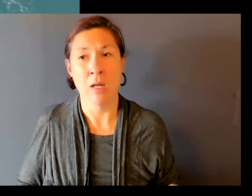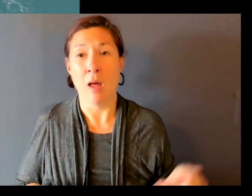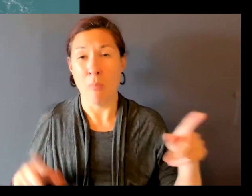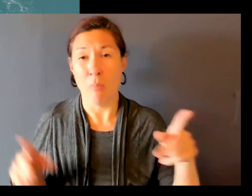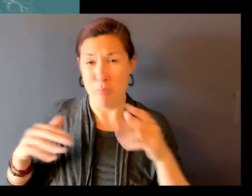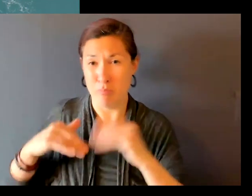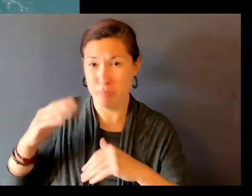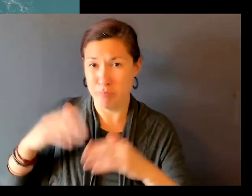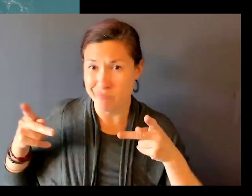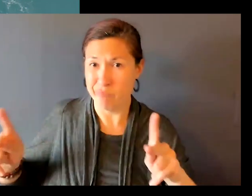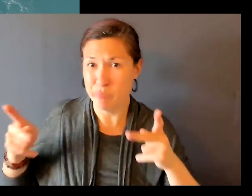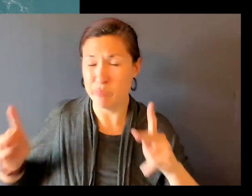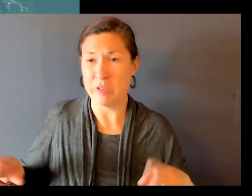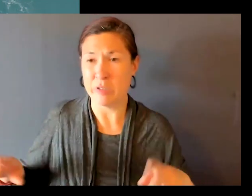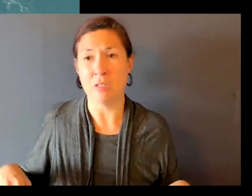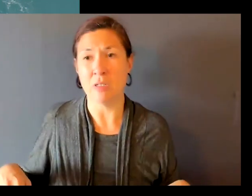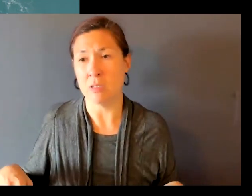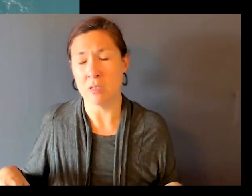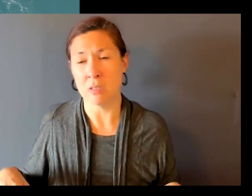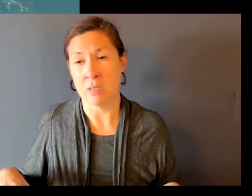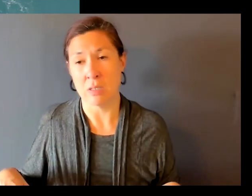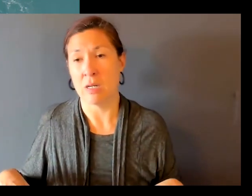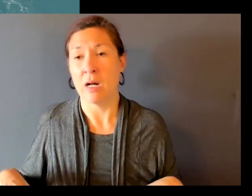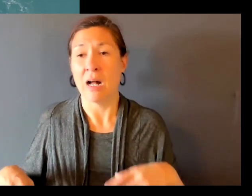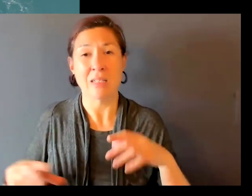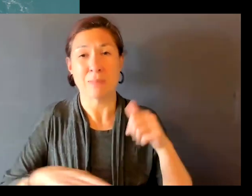And this is all be promoted and planned by your agencies. So, I'm wondering, you know , how it is that these independent scientists that are outside of your agency, don't seem to be listened to, or even consulted, and it is -- and it feels like a kind of internal kind of process for you when you evaluate things, uhm, just with your own staff.